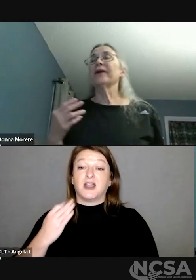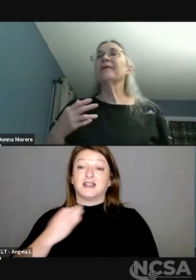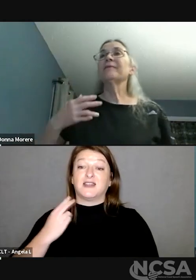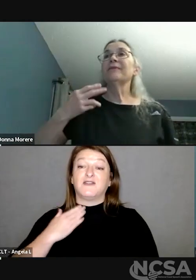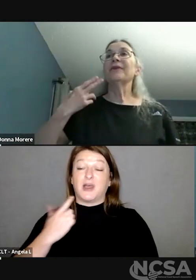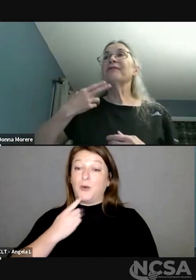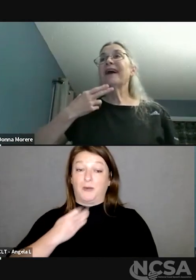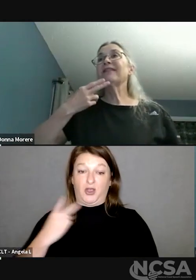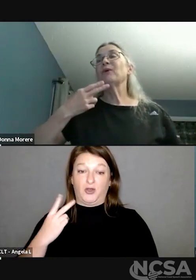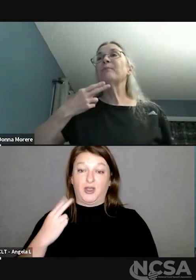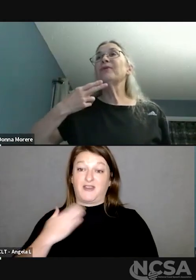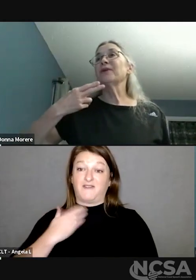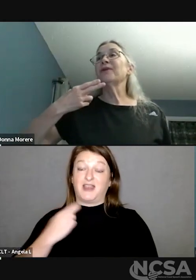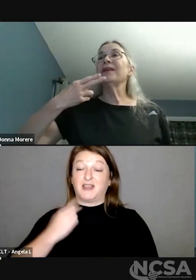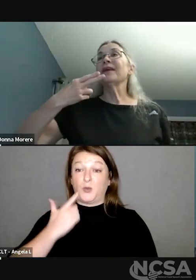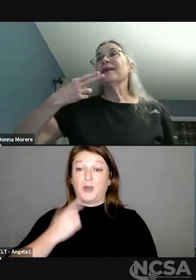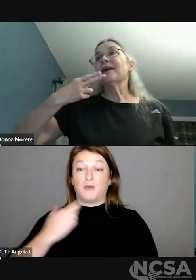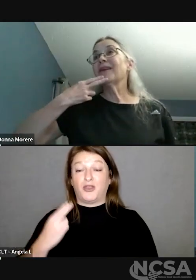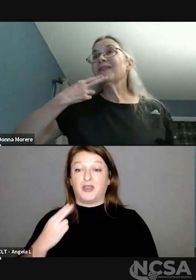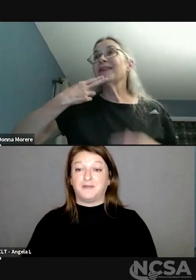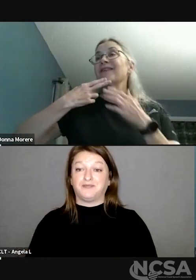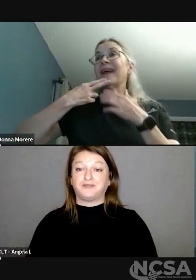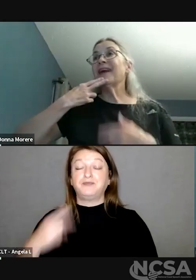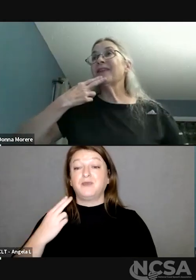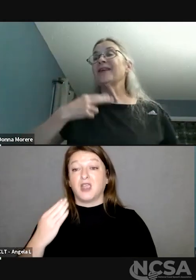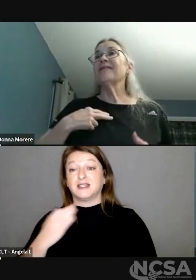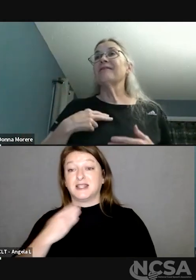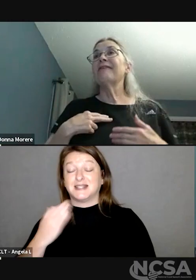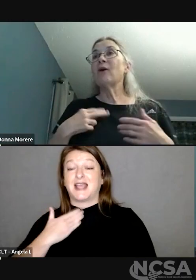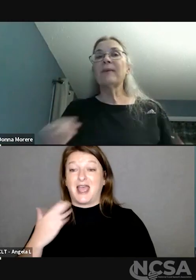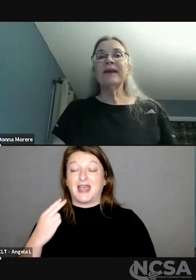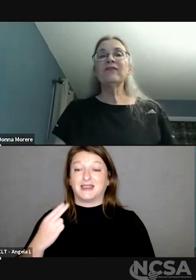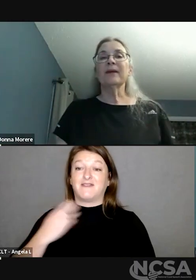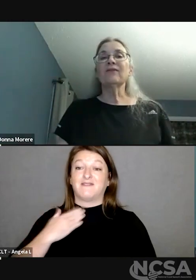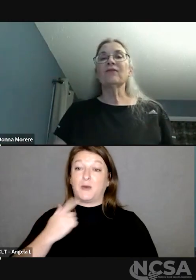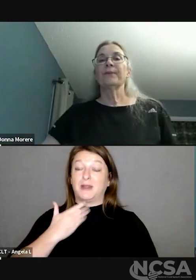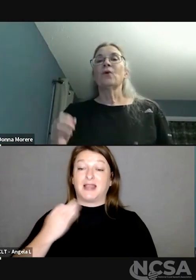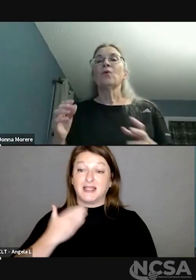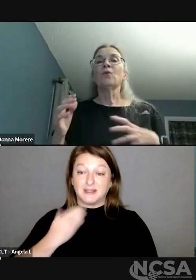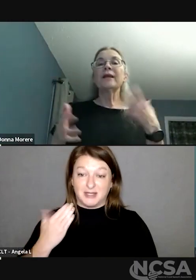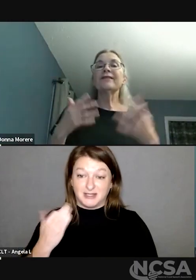The fact that we put the the consonants at the vowel placements really